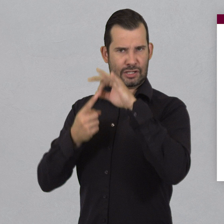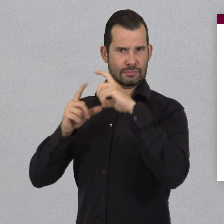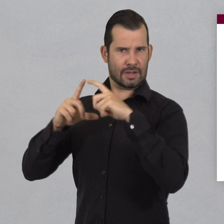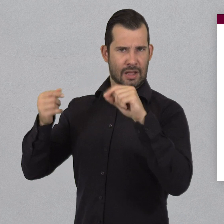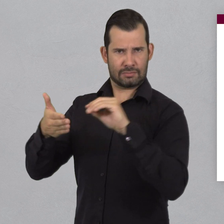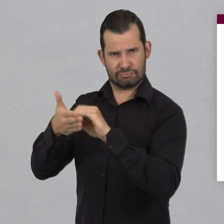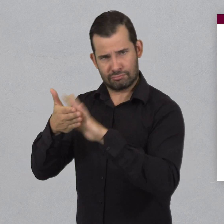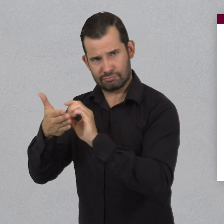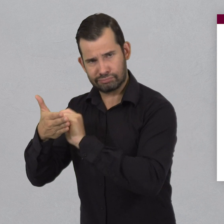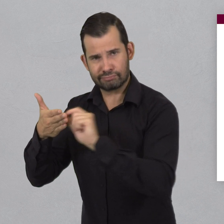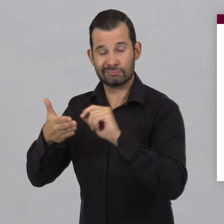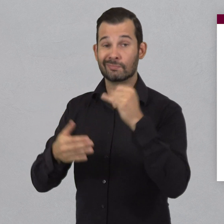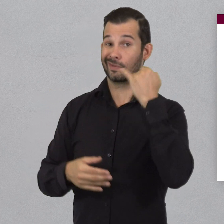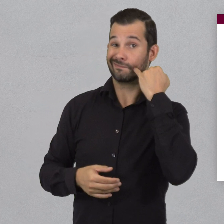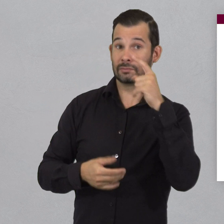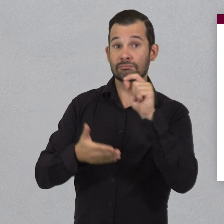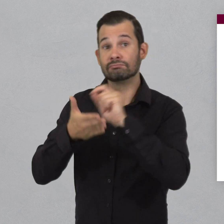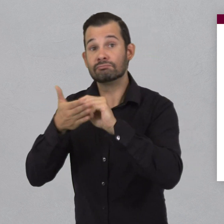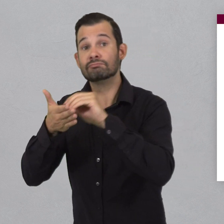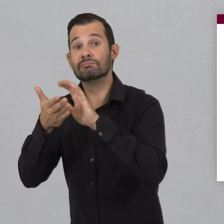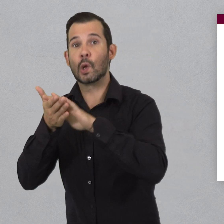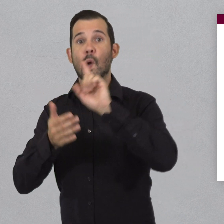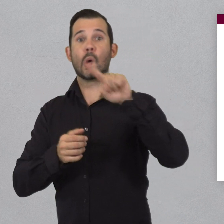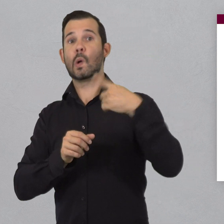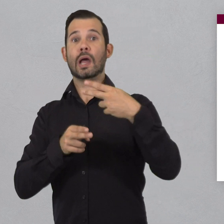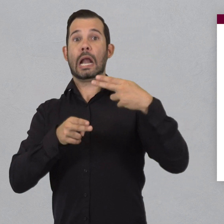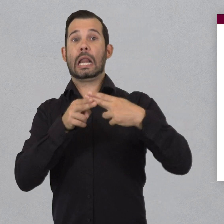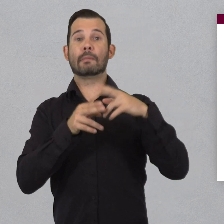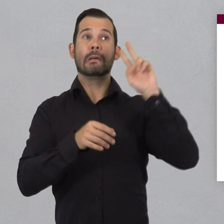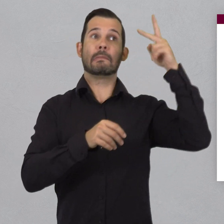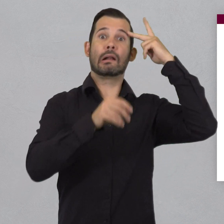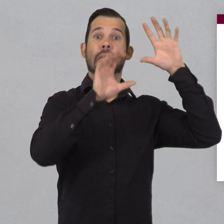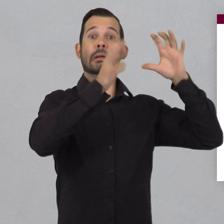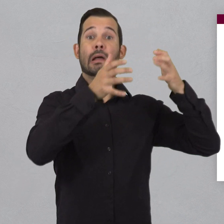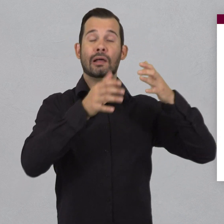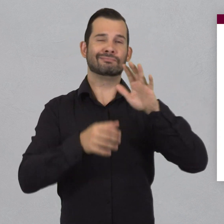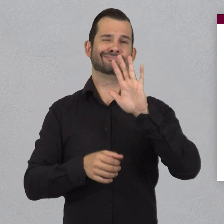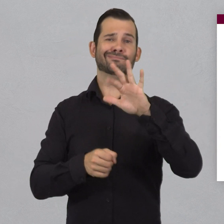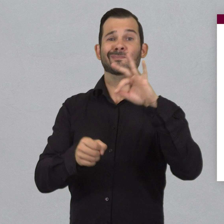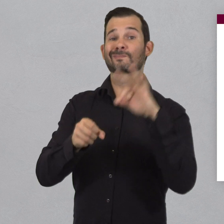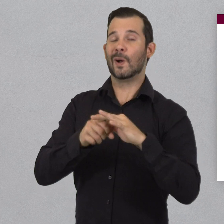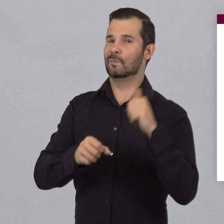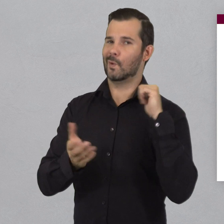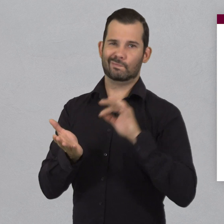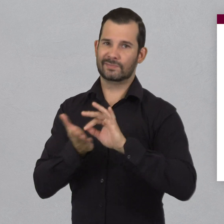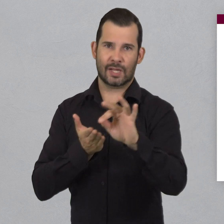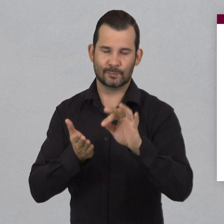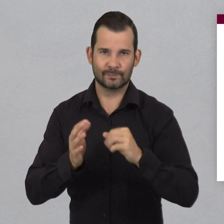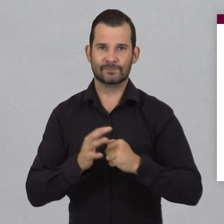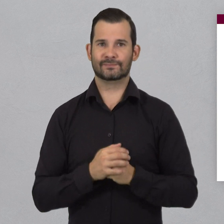special ballot. If you write only the name of a political party, your vote won’t be counted.